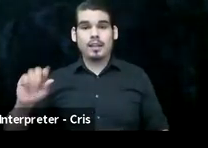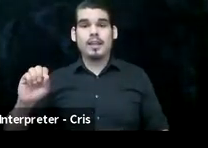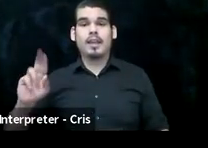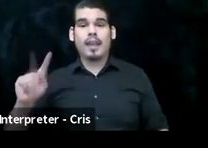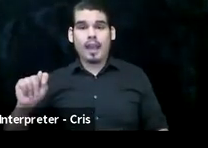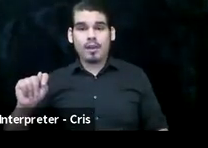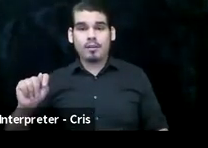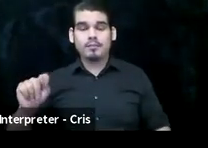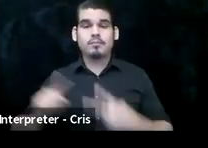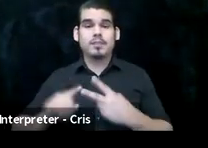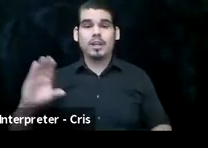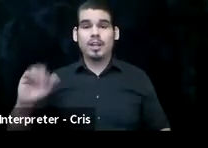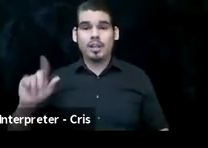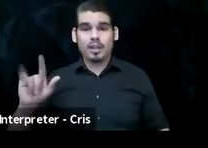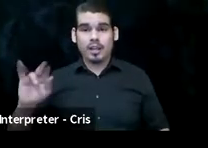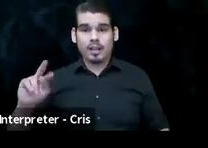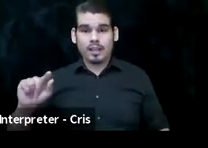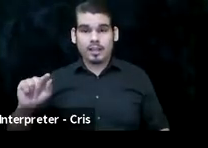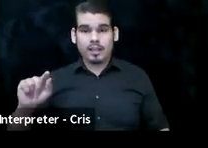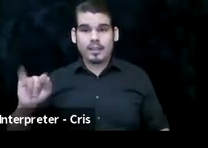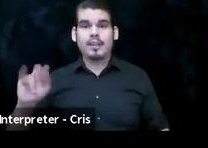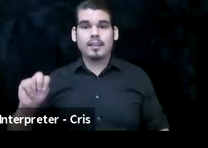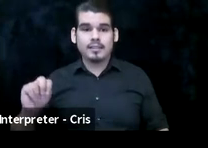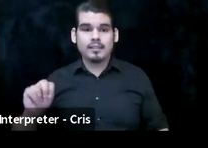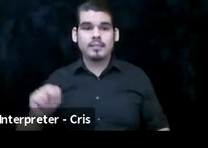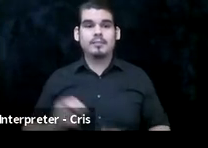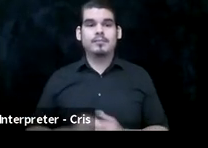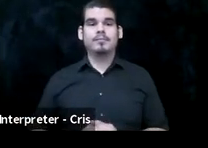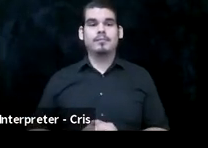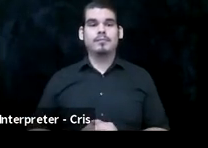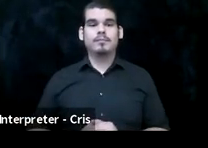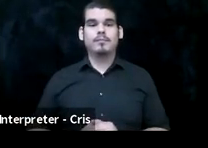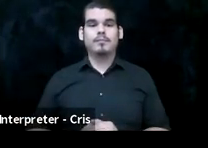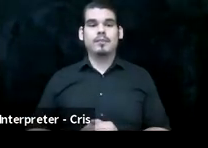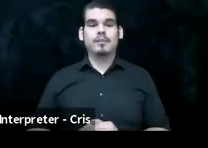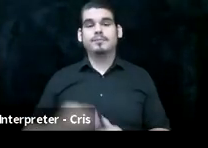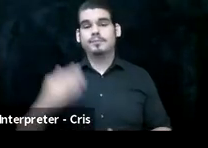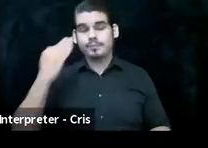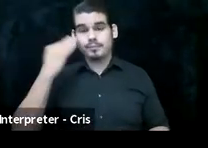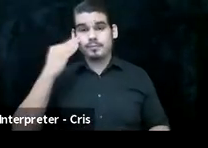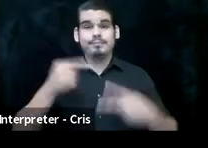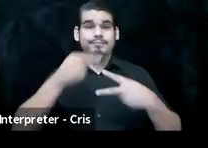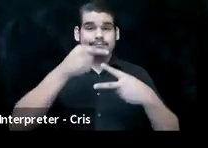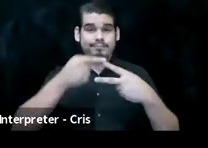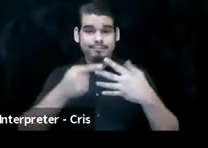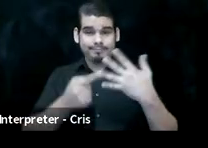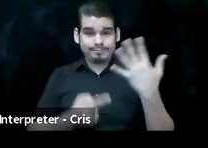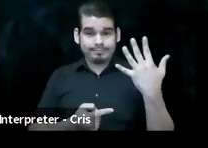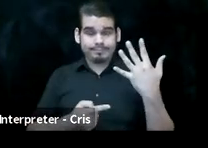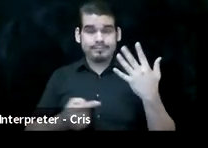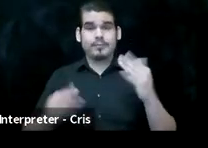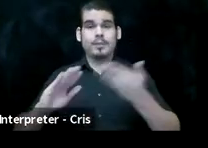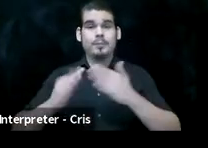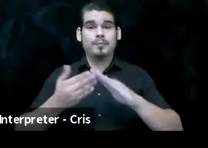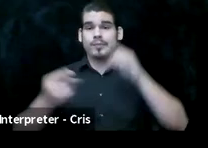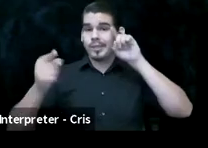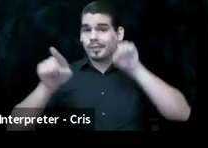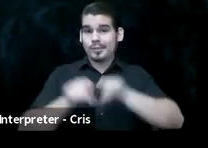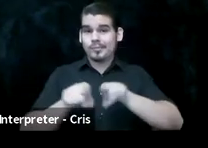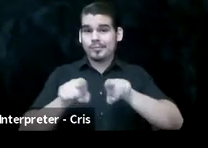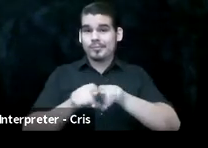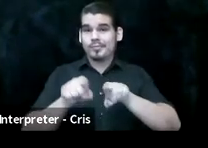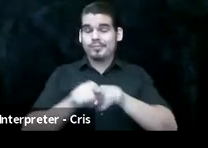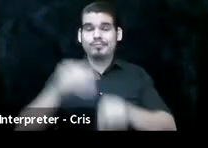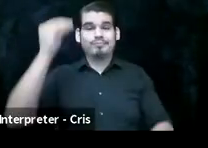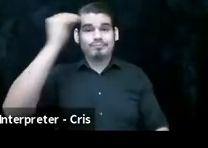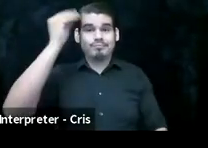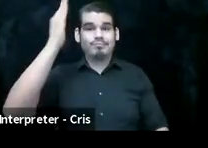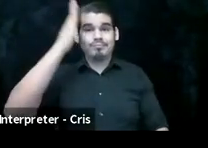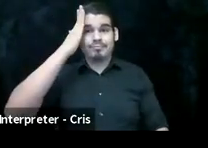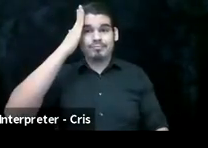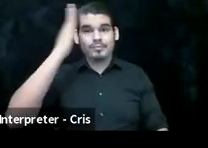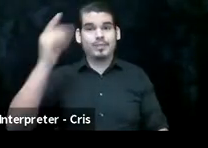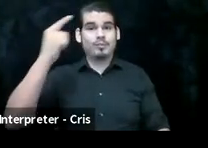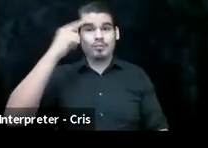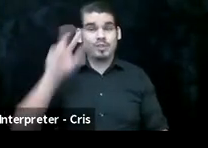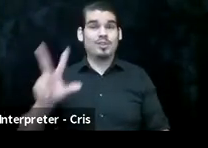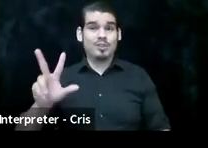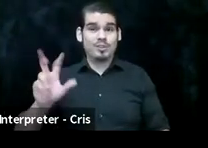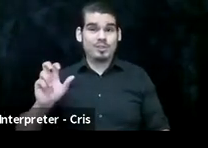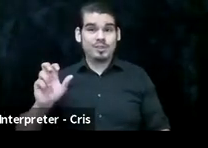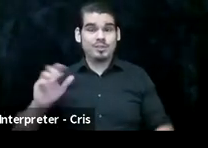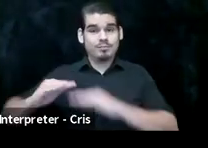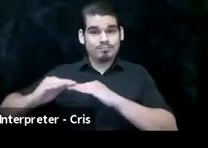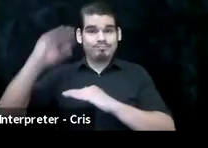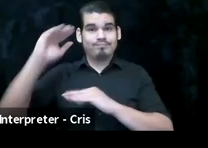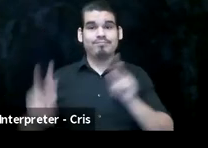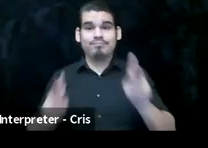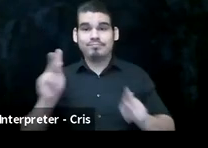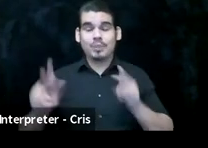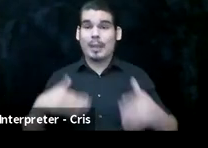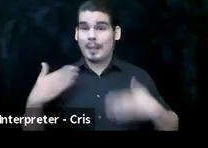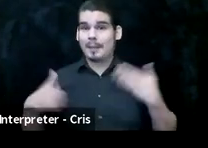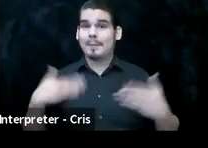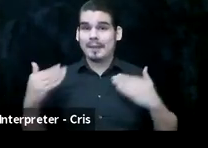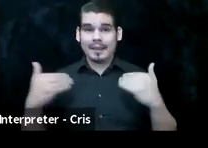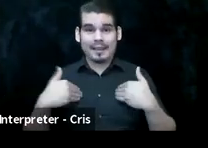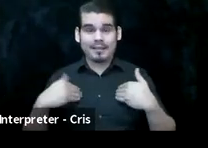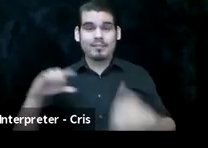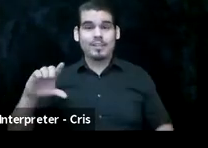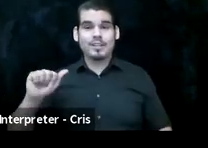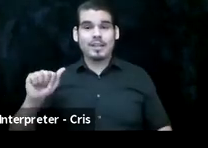RAD Region II: insight please just refer to these Community agreements when going into into debate and sharing space with all 300 and plus of you and aside from that we're very excited to have General Assembly and hope to see you all there i'll pass back the floor to up Square.